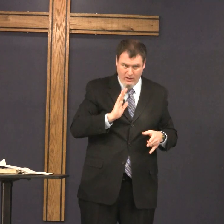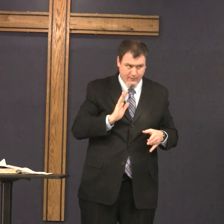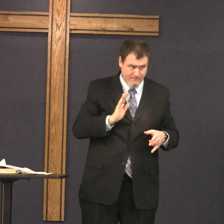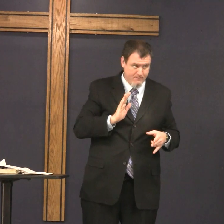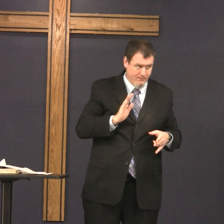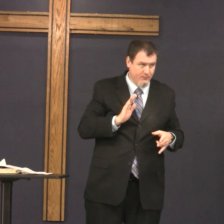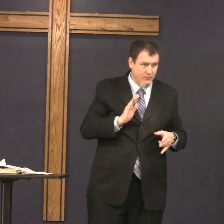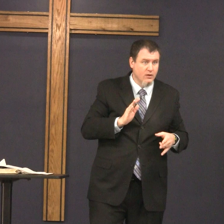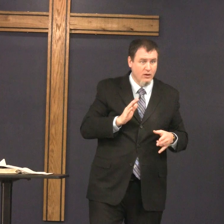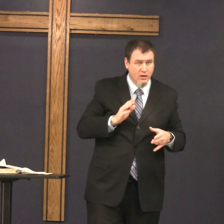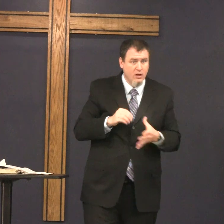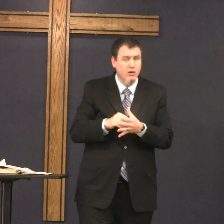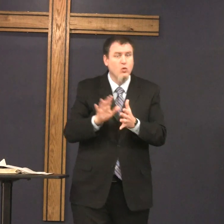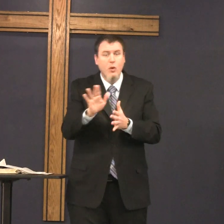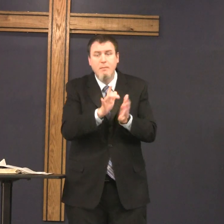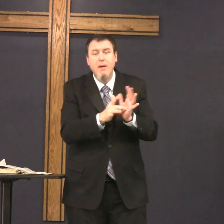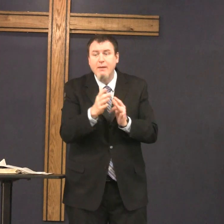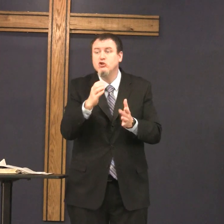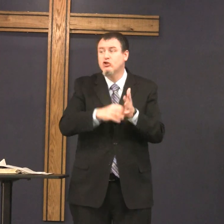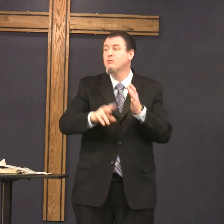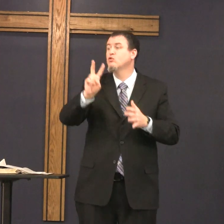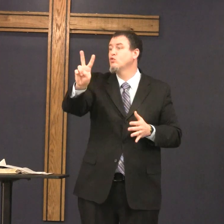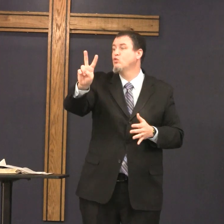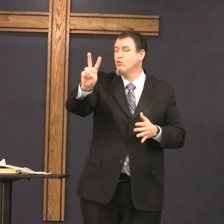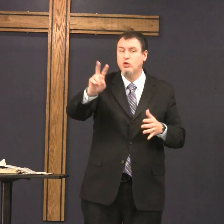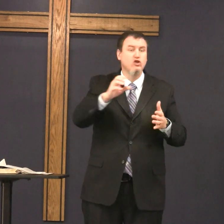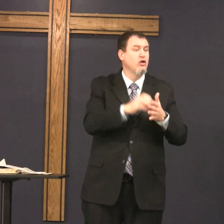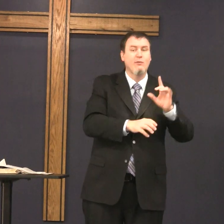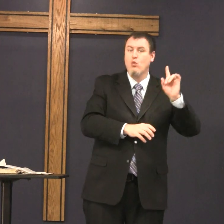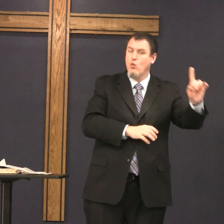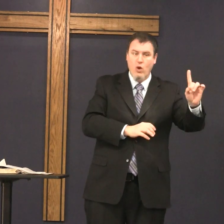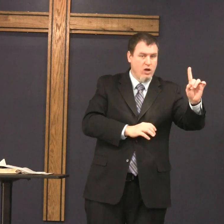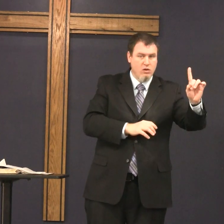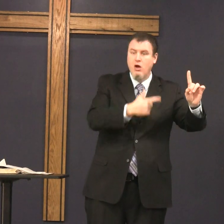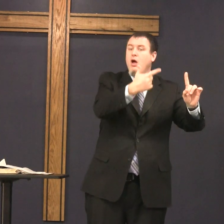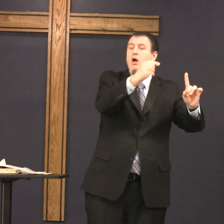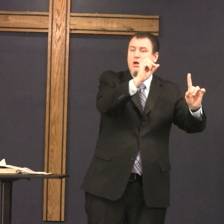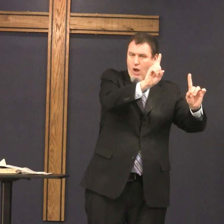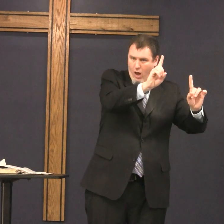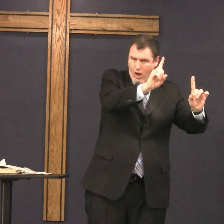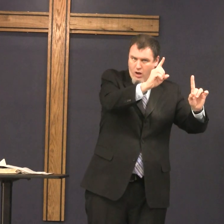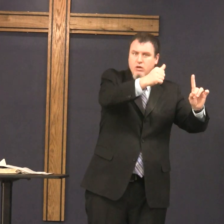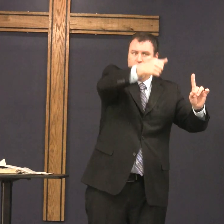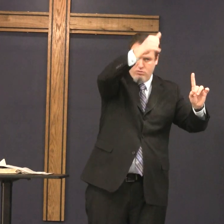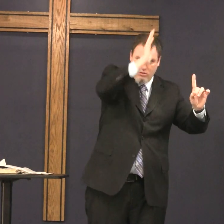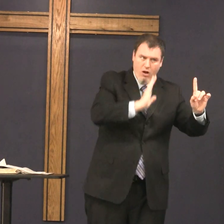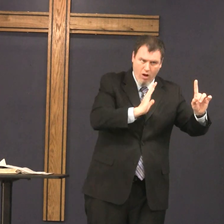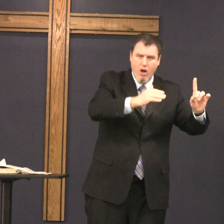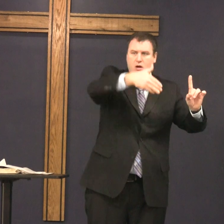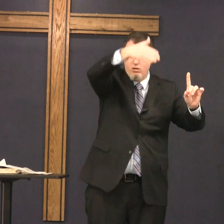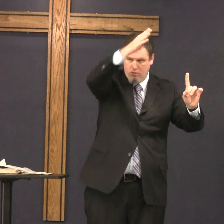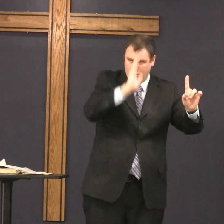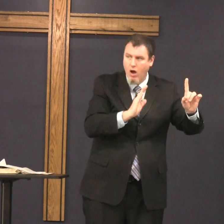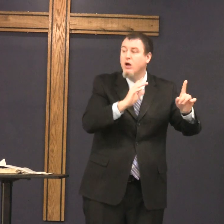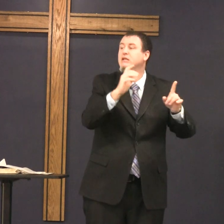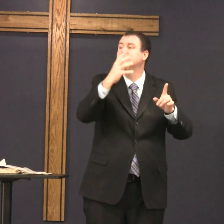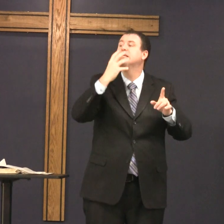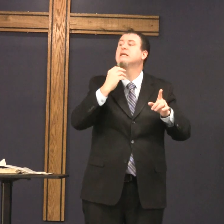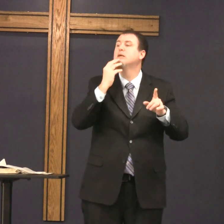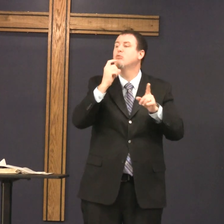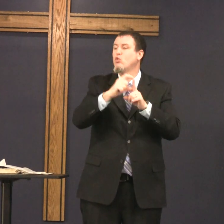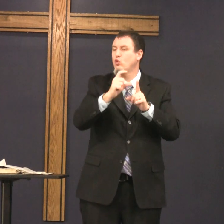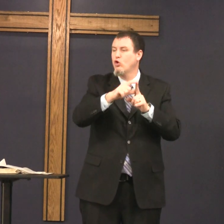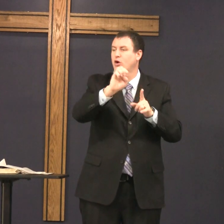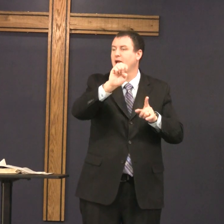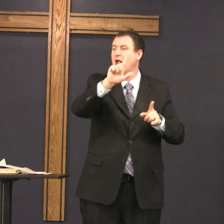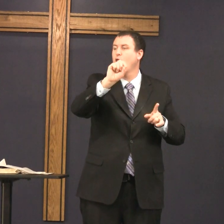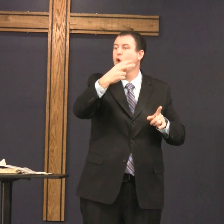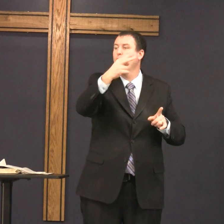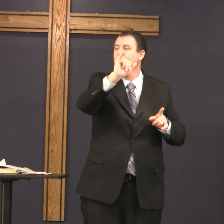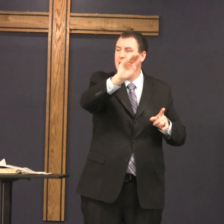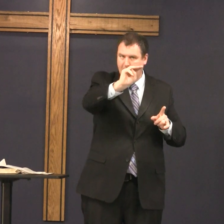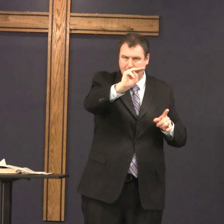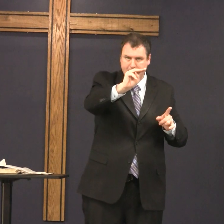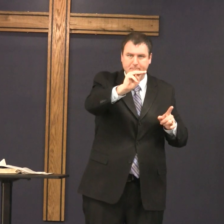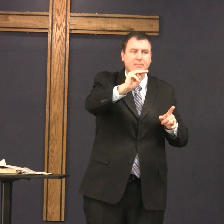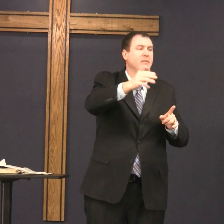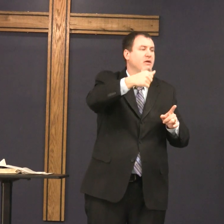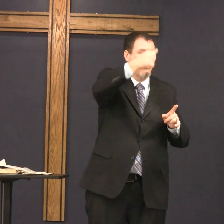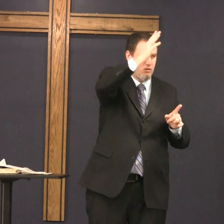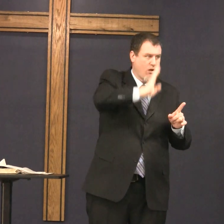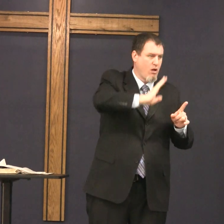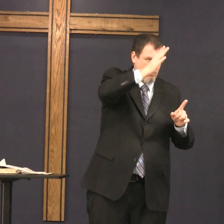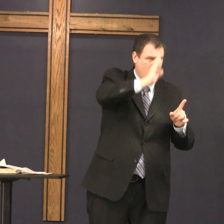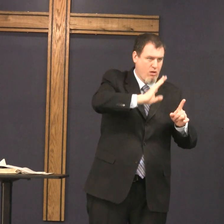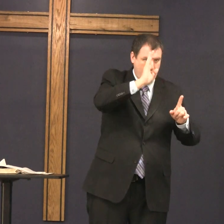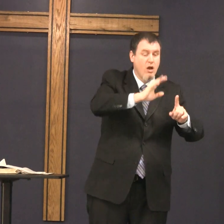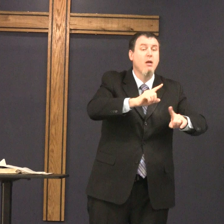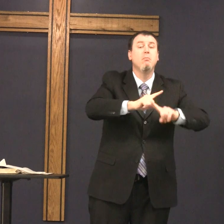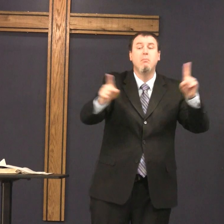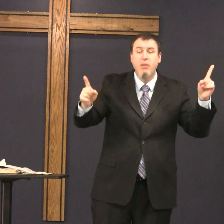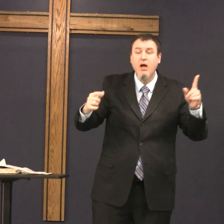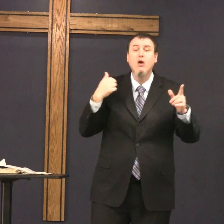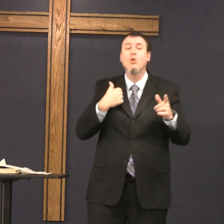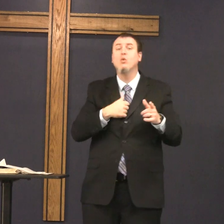way is in chapter this is chapter two in chapter one we see God name call God